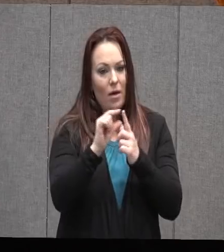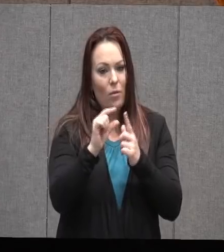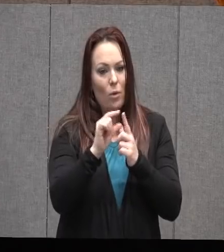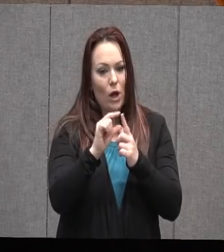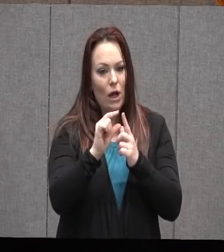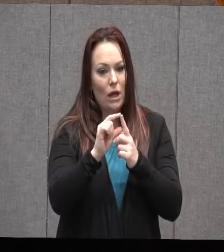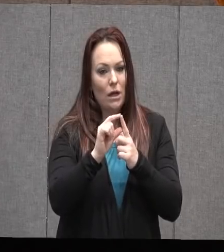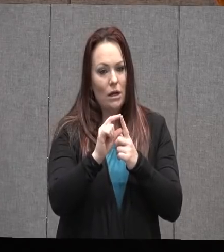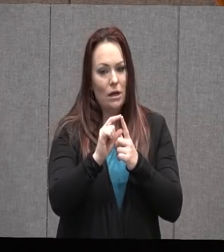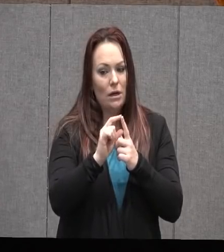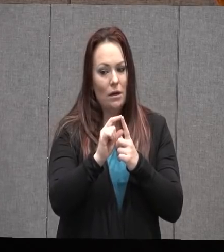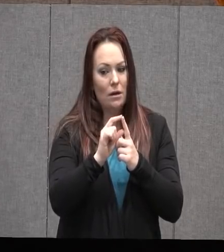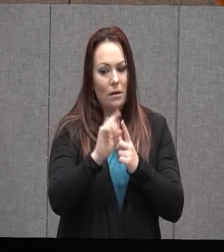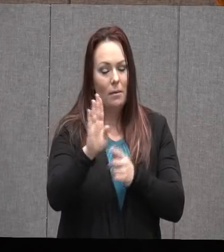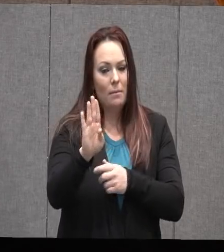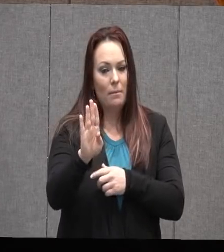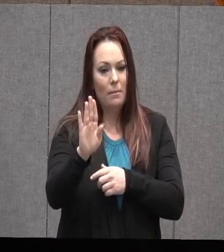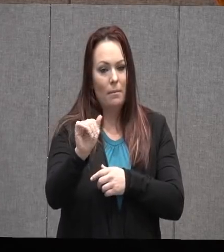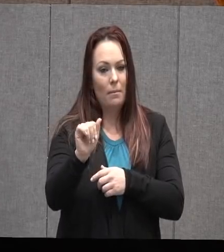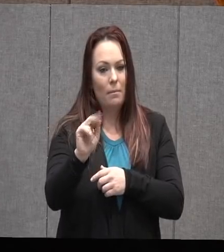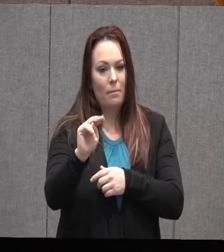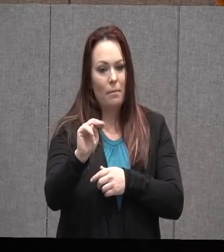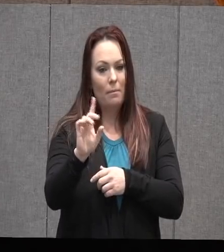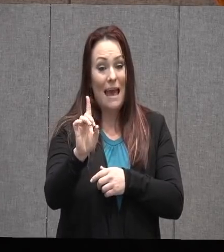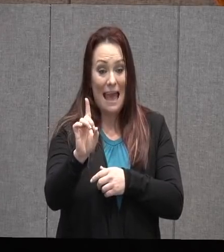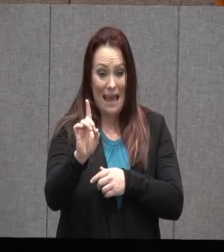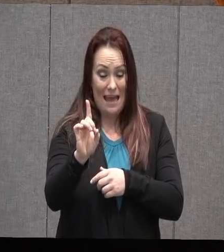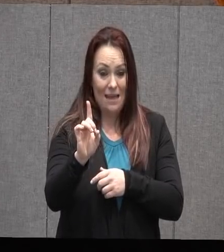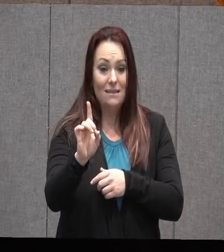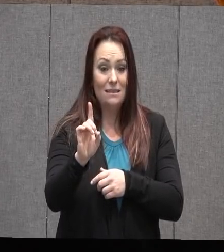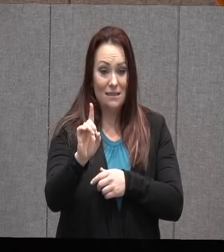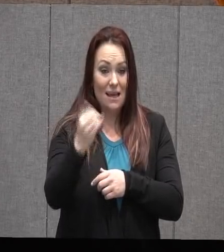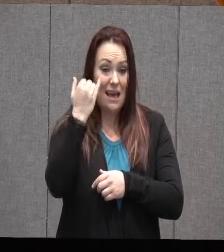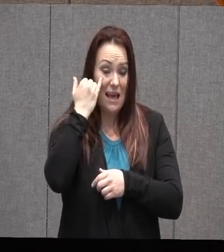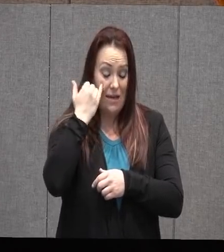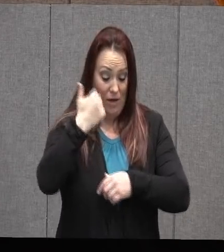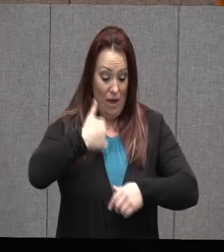Like if I were in a band, I would play the drums.